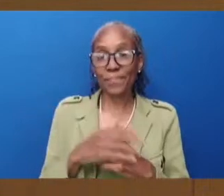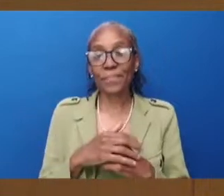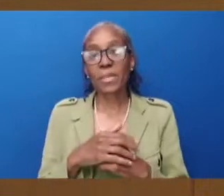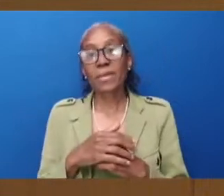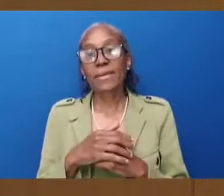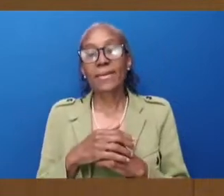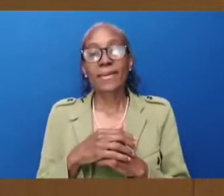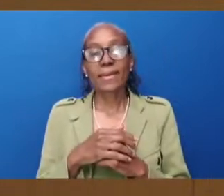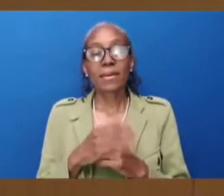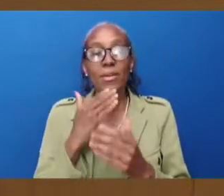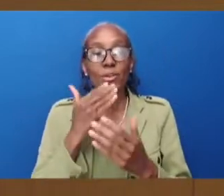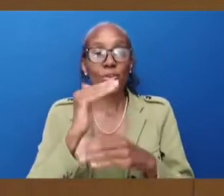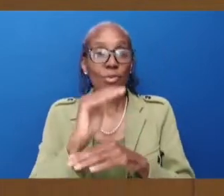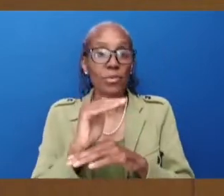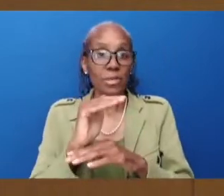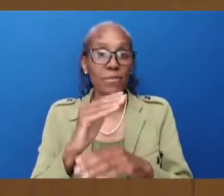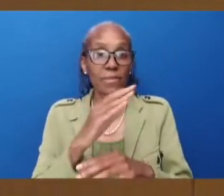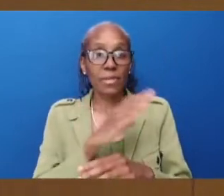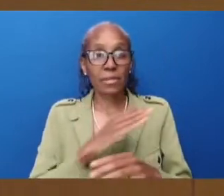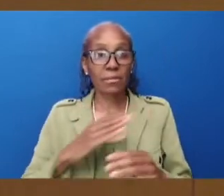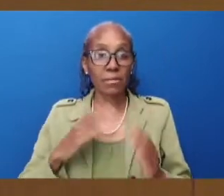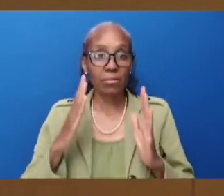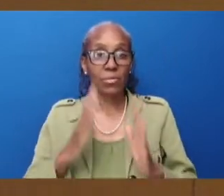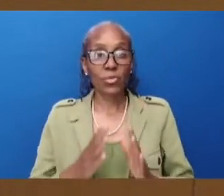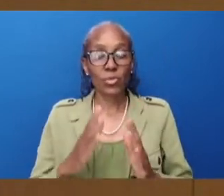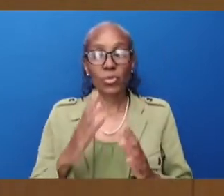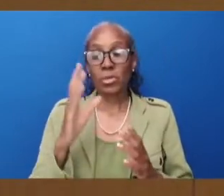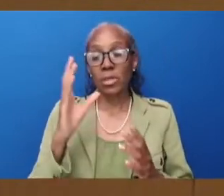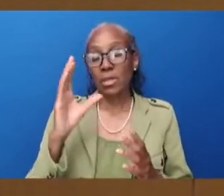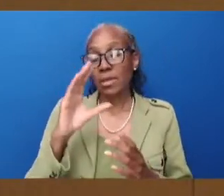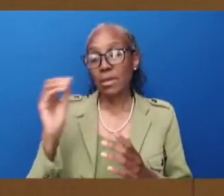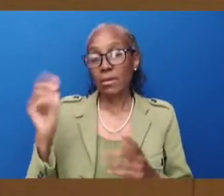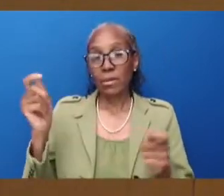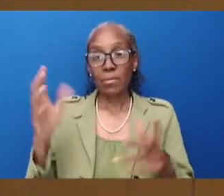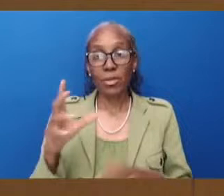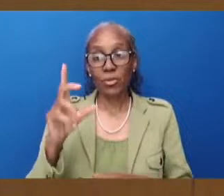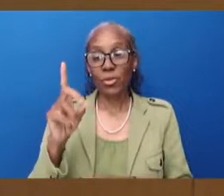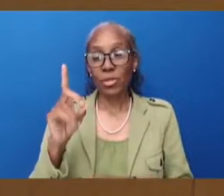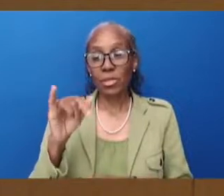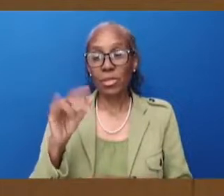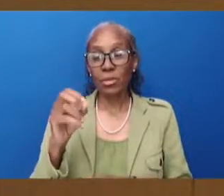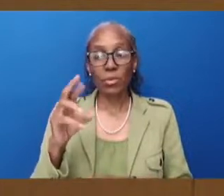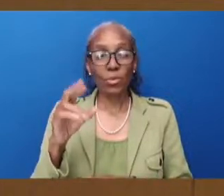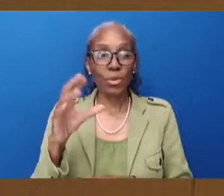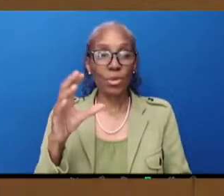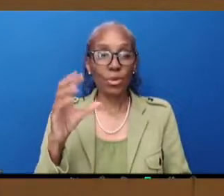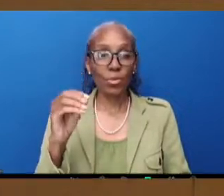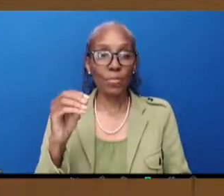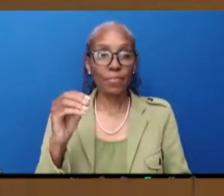YOU GET UP TO THREE MINUTES.